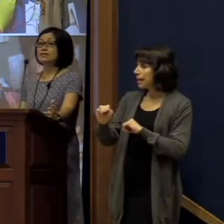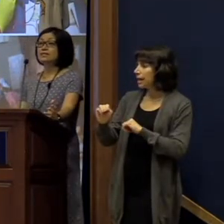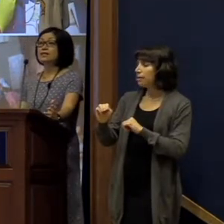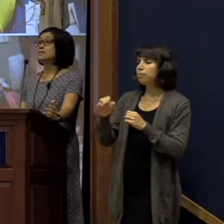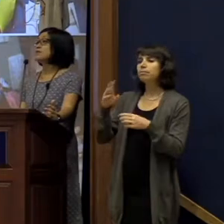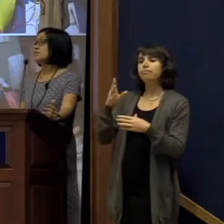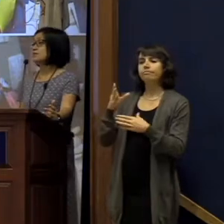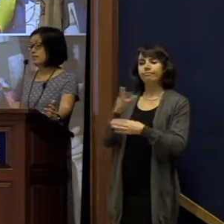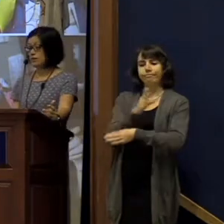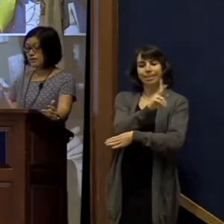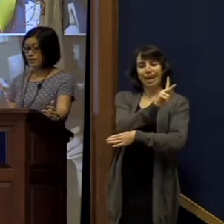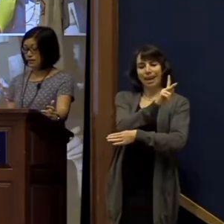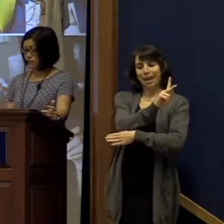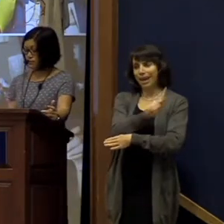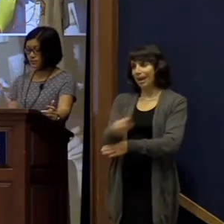especially with minoritized youth